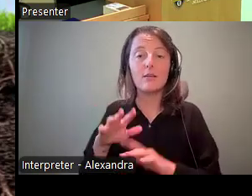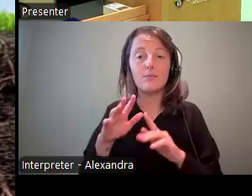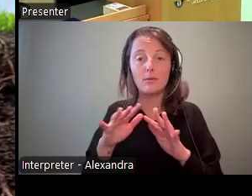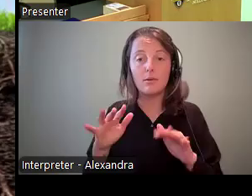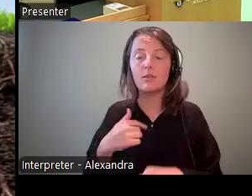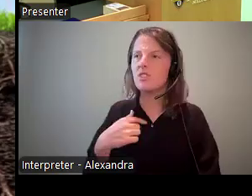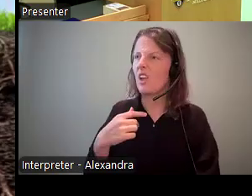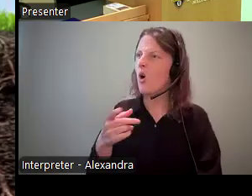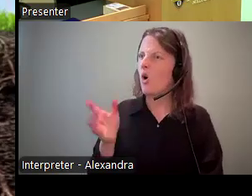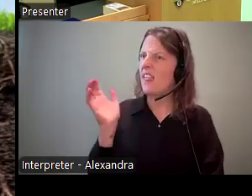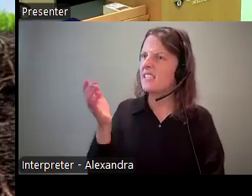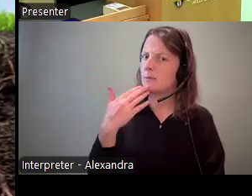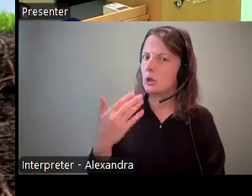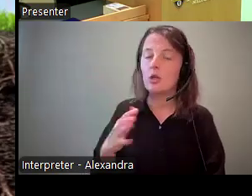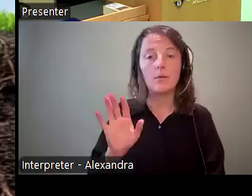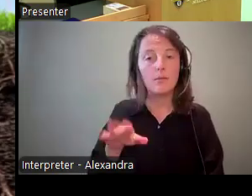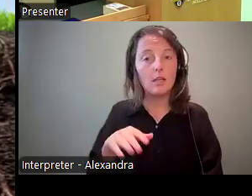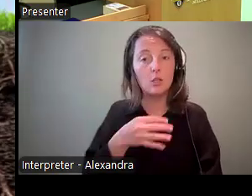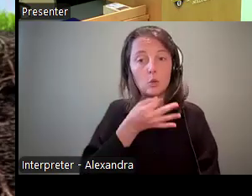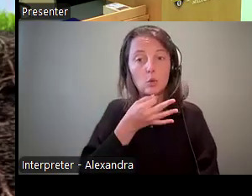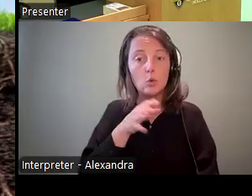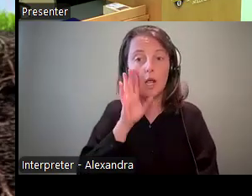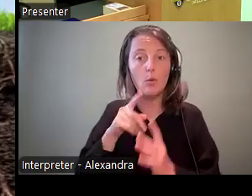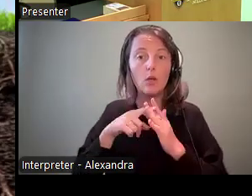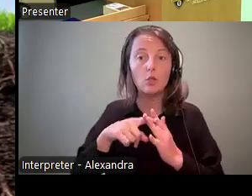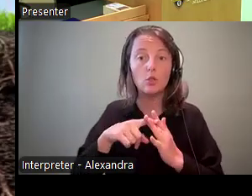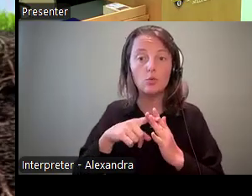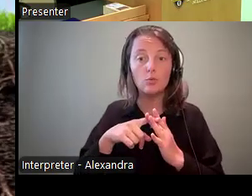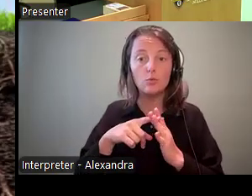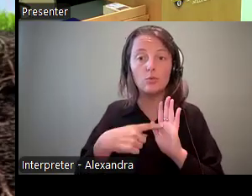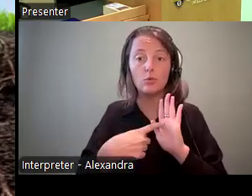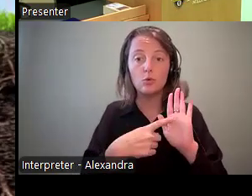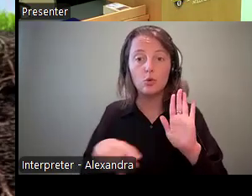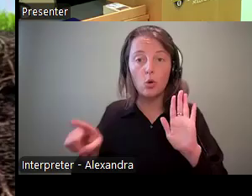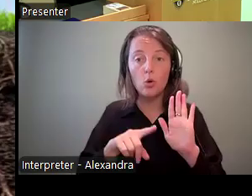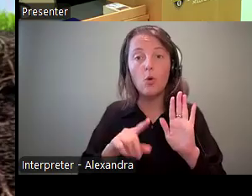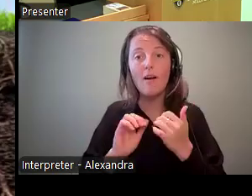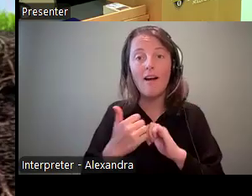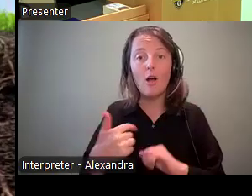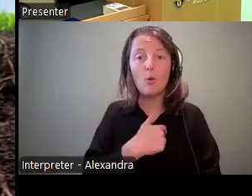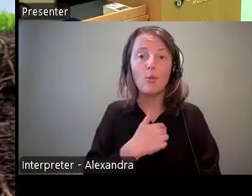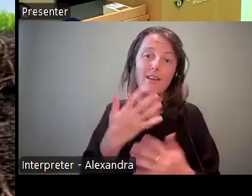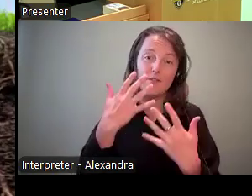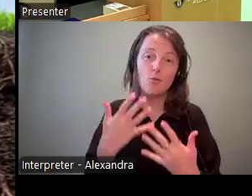I'm going to show you what that how we in how we unfortunately name those things in a way